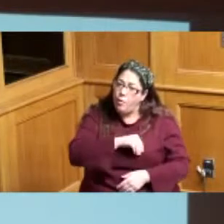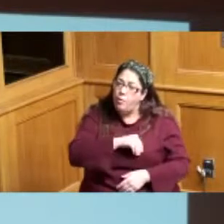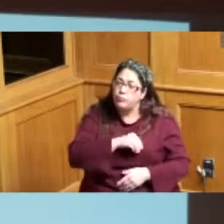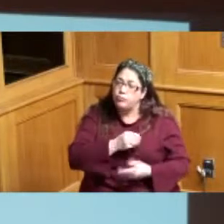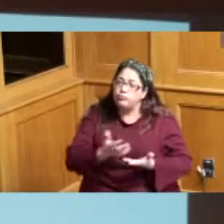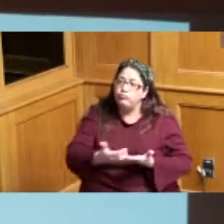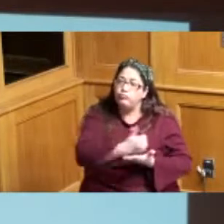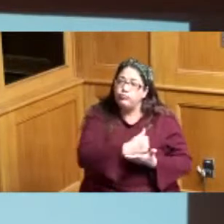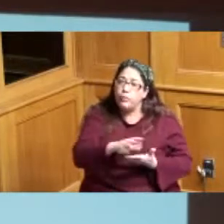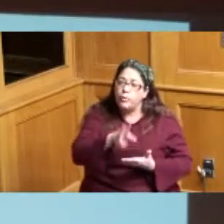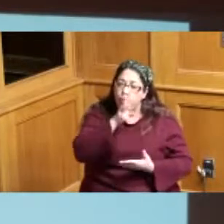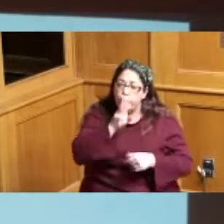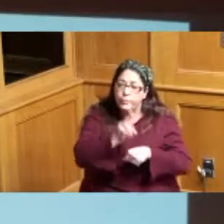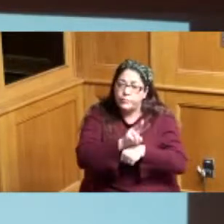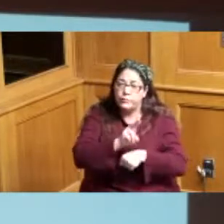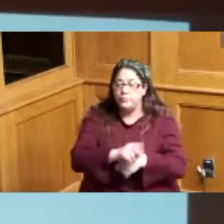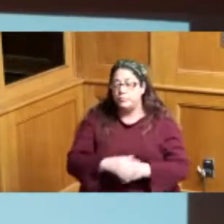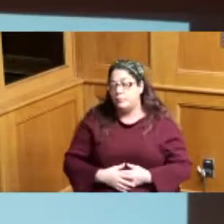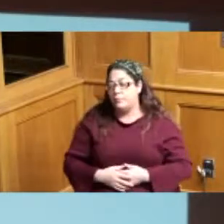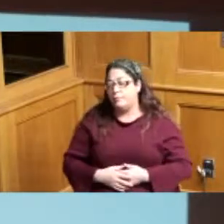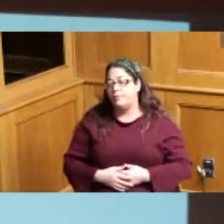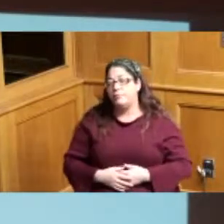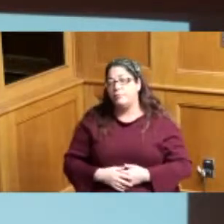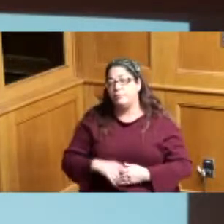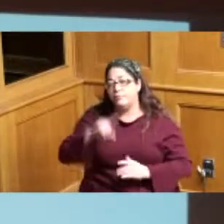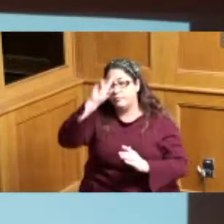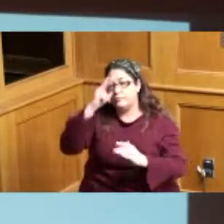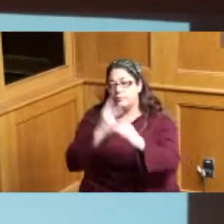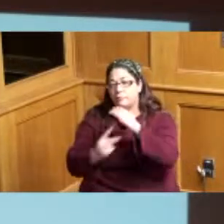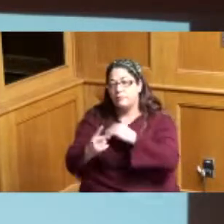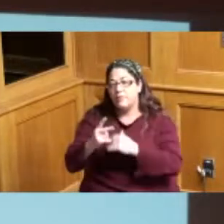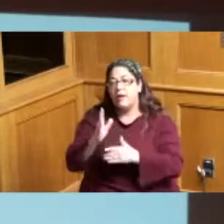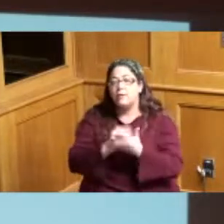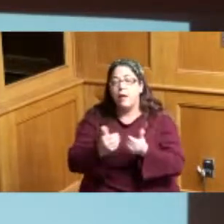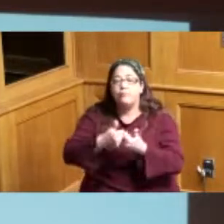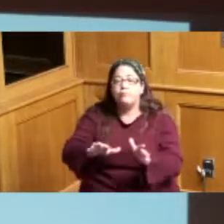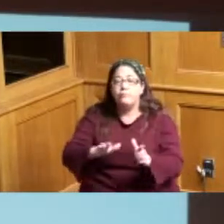so we are also estimating some level of loss of billing units due to the credits that would be